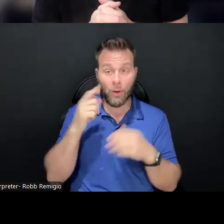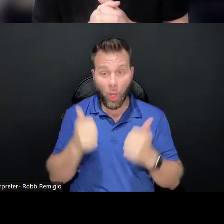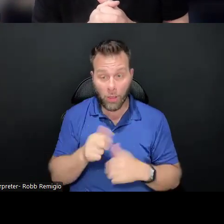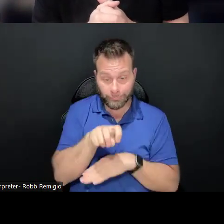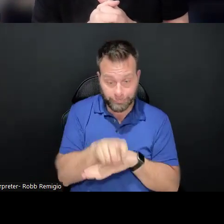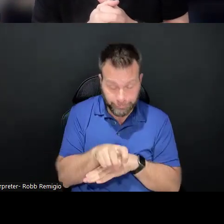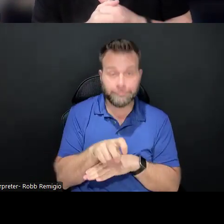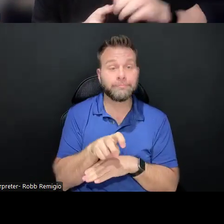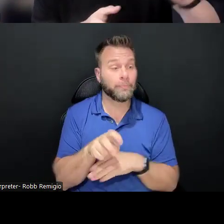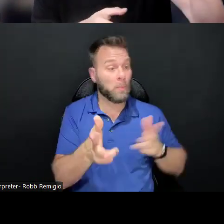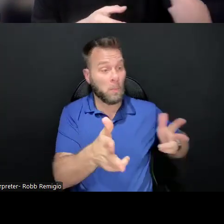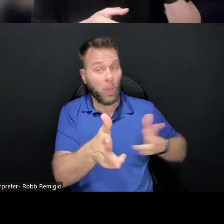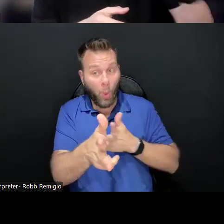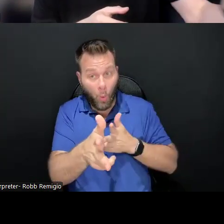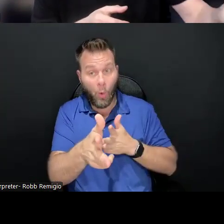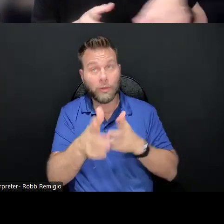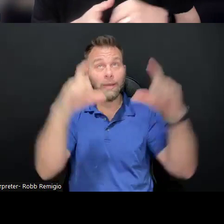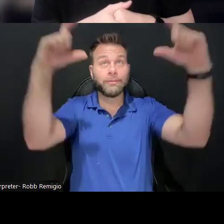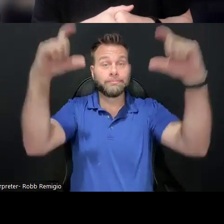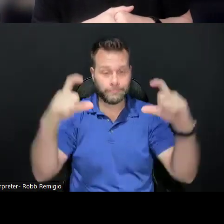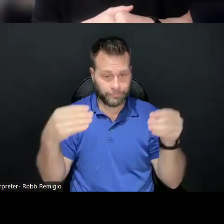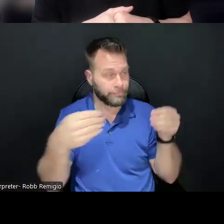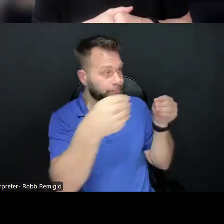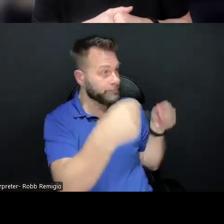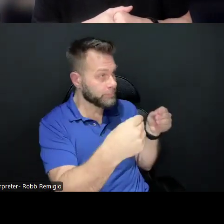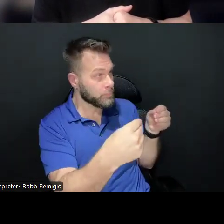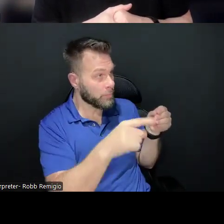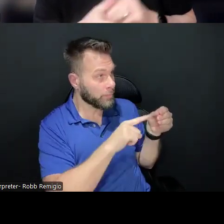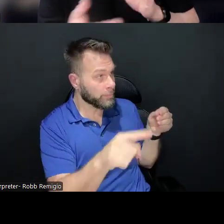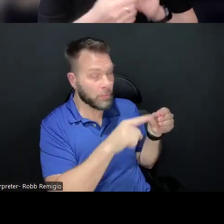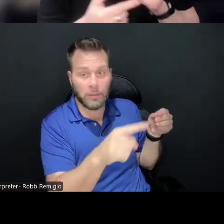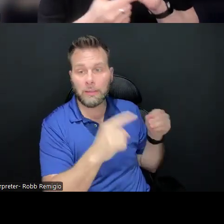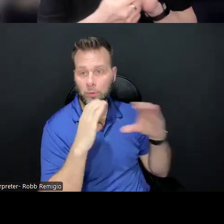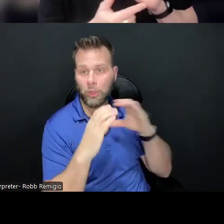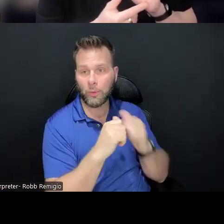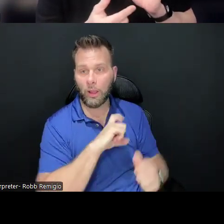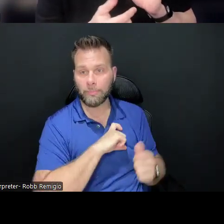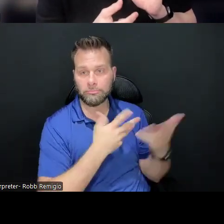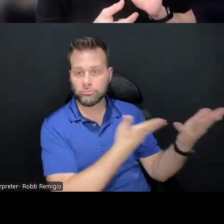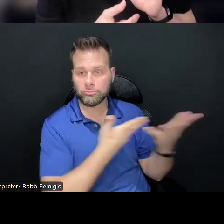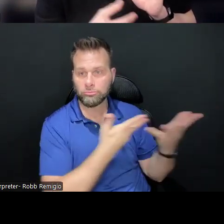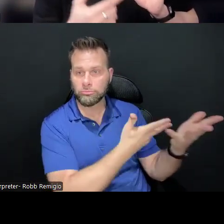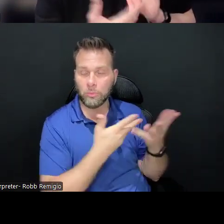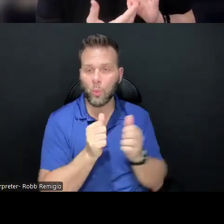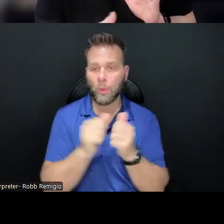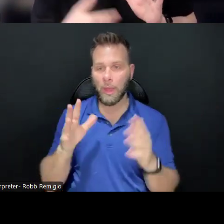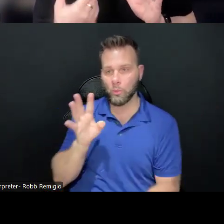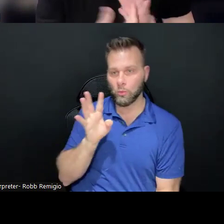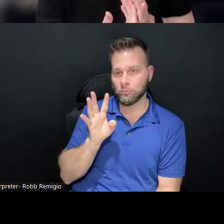every police officer should have in their car that allows